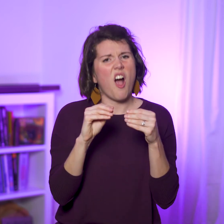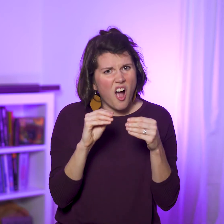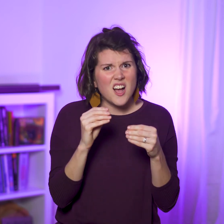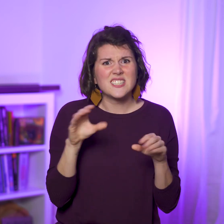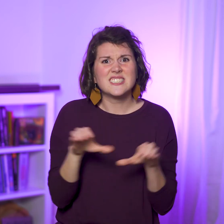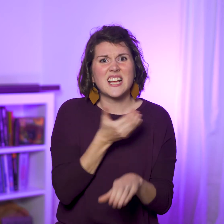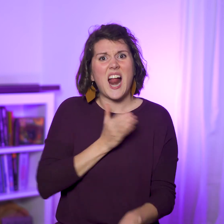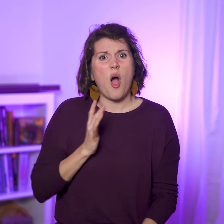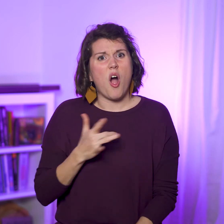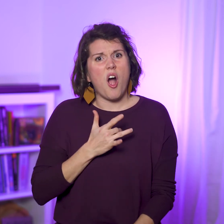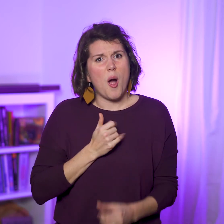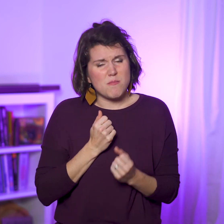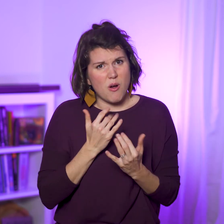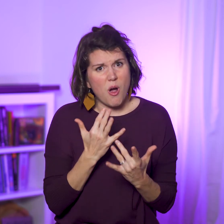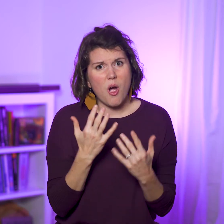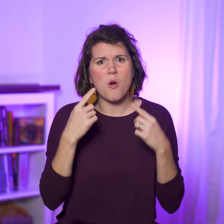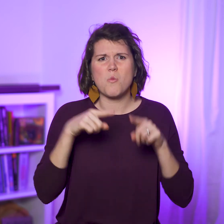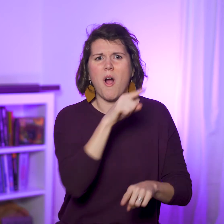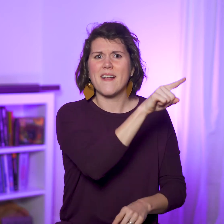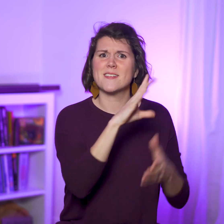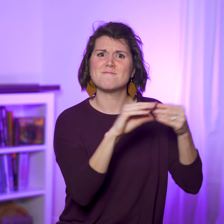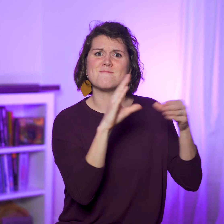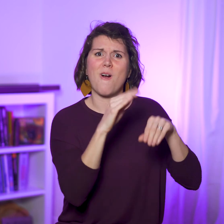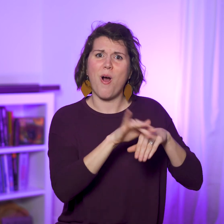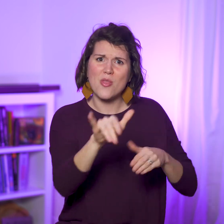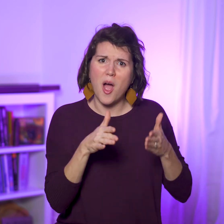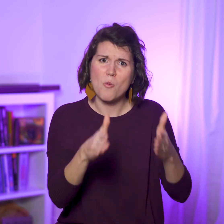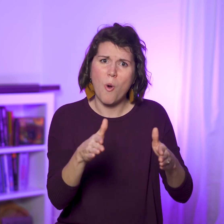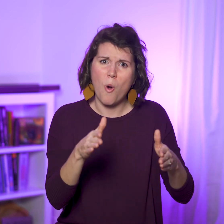“Did not our hearts burn within us while He talked to us on the road,